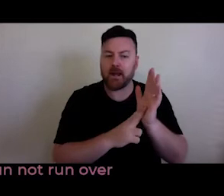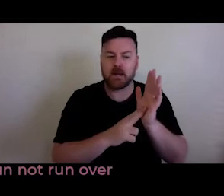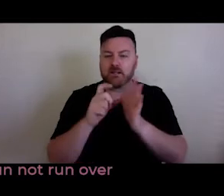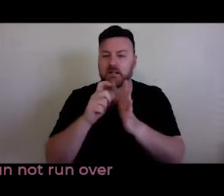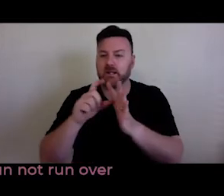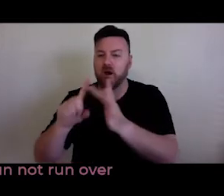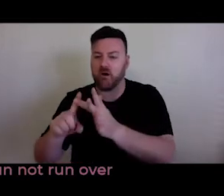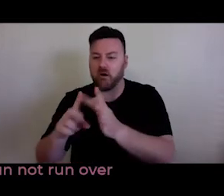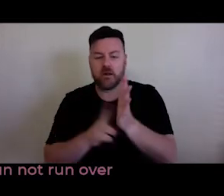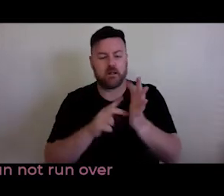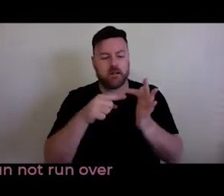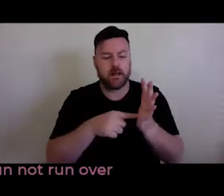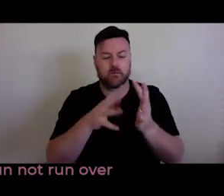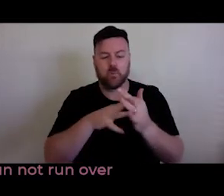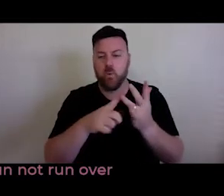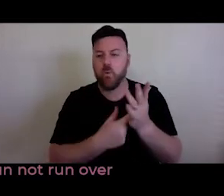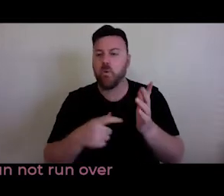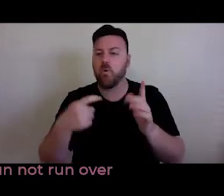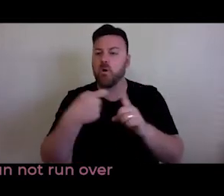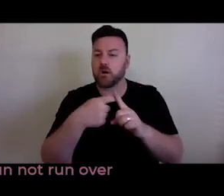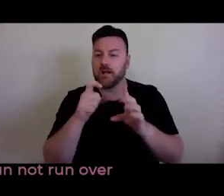and what this actually does is it's basically like an SDI cable, you can